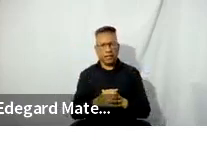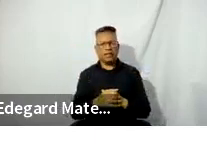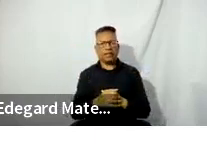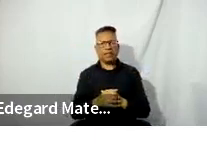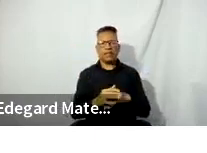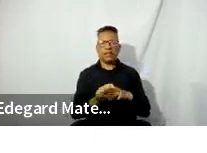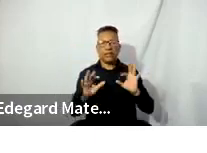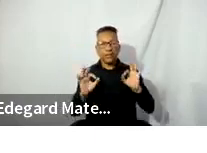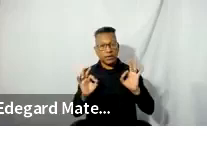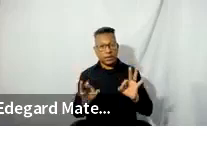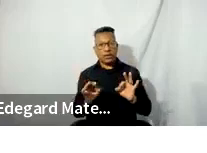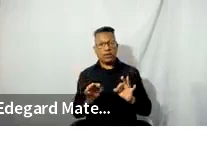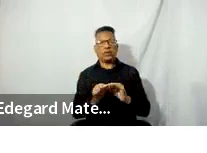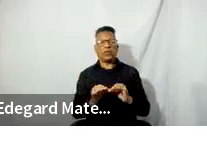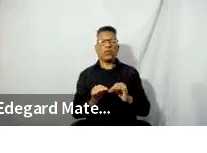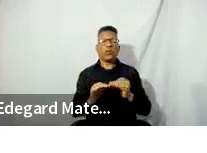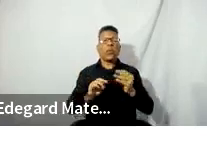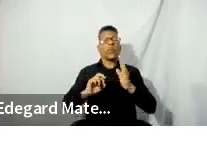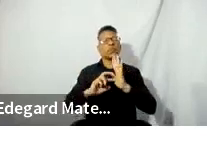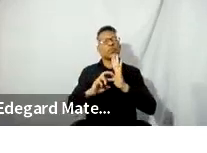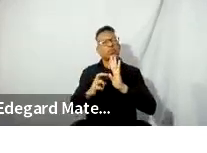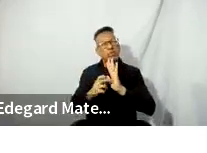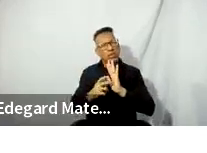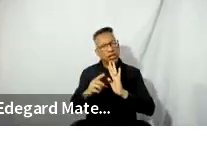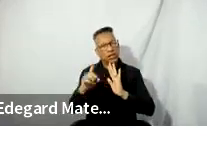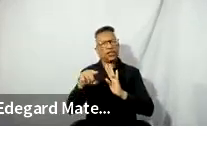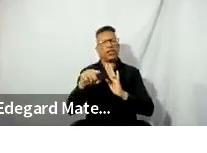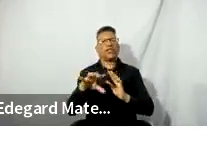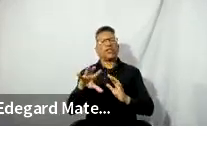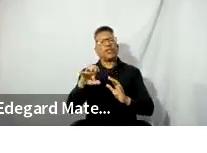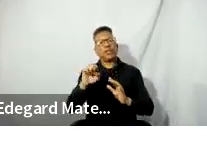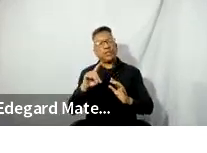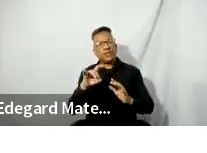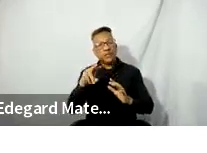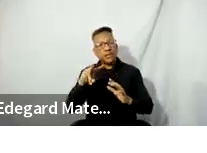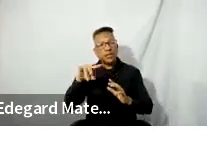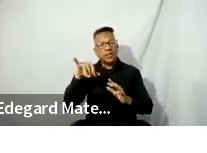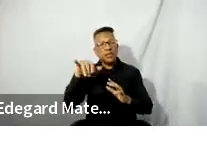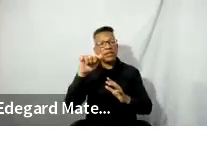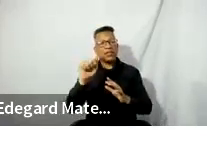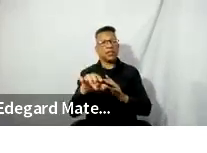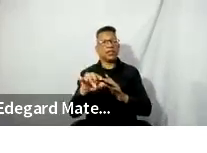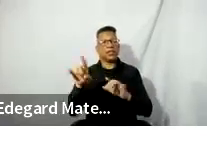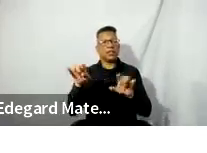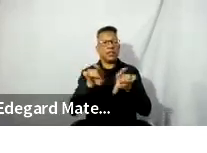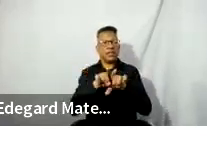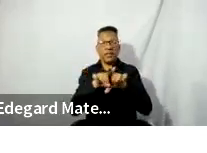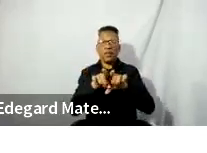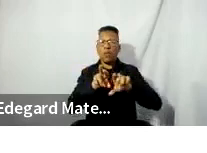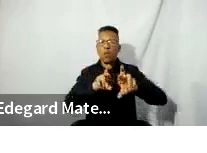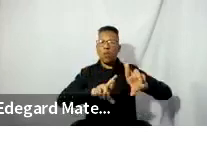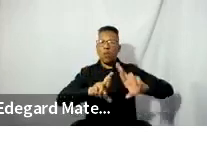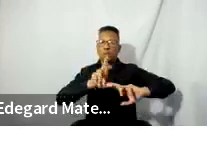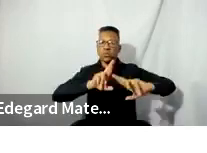sense and perjurevania in the later work, and walk what the relationship what the relationship is between that later